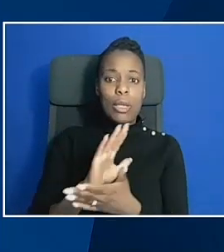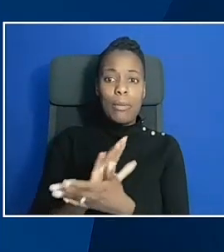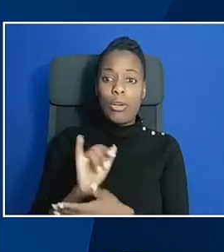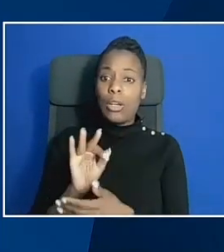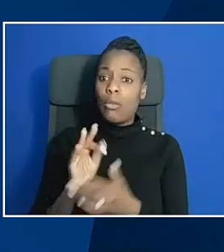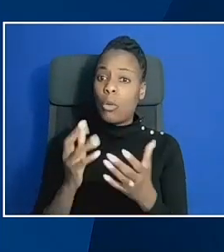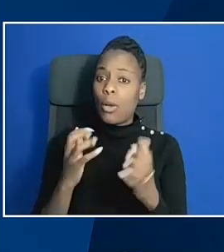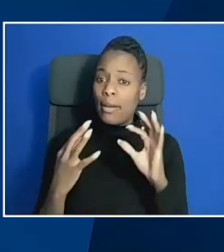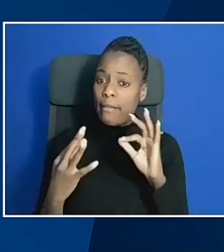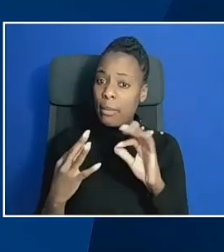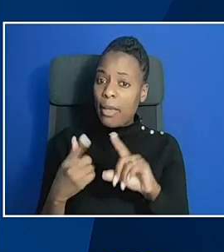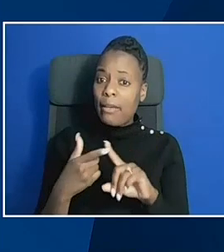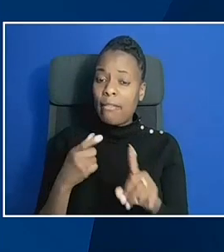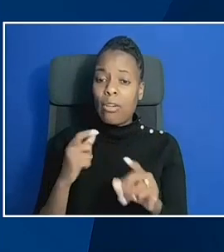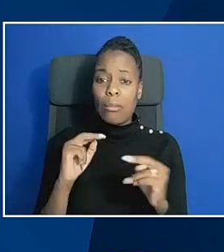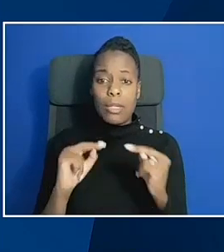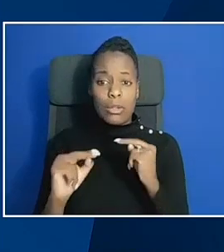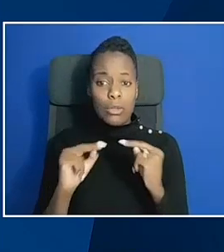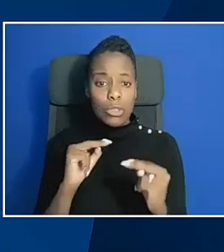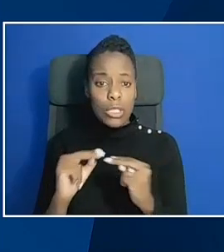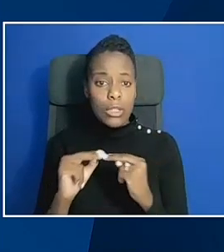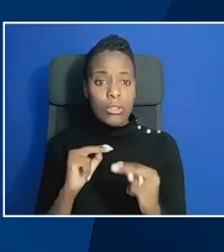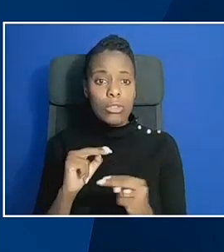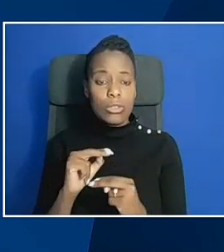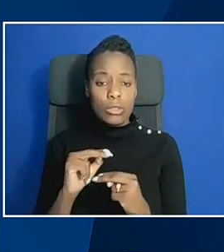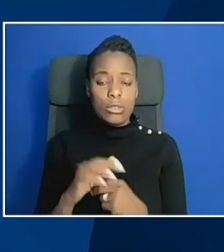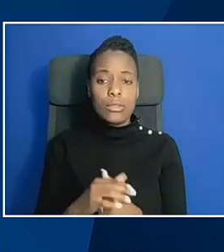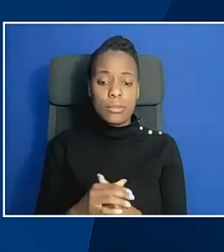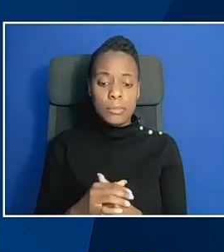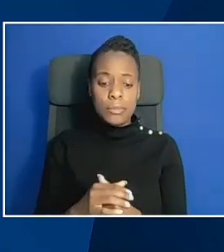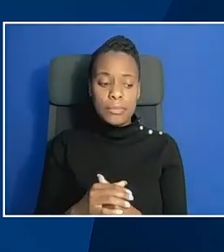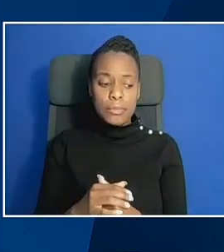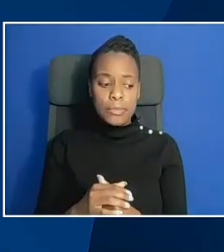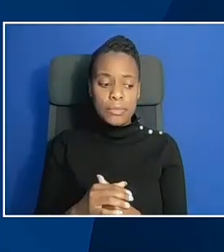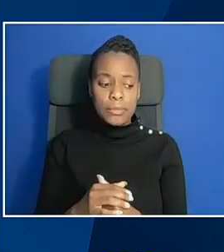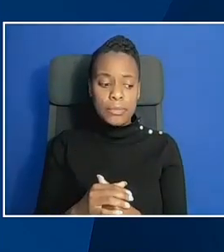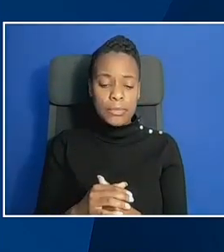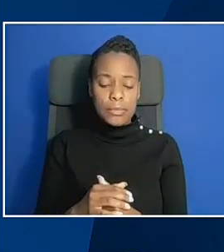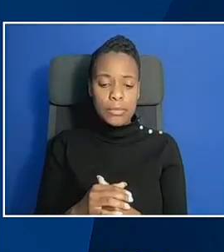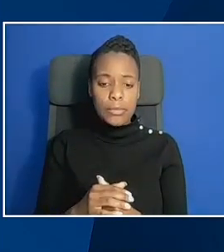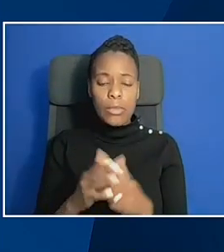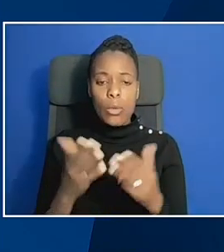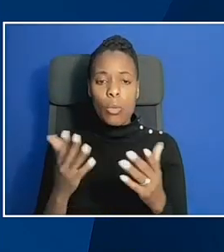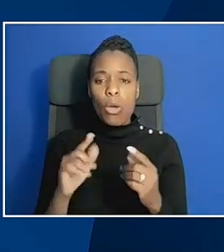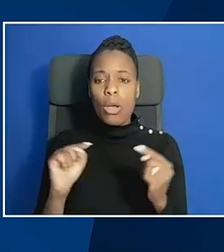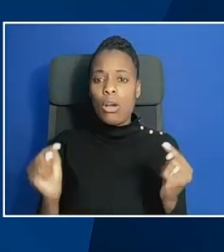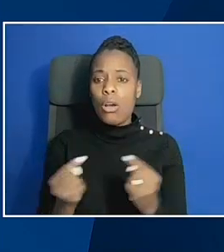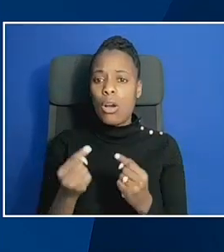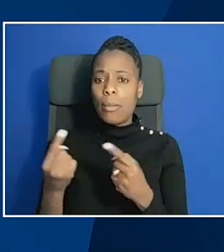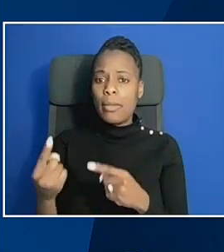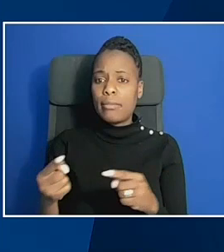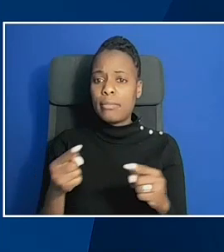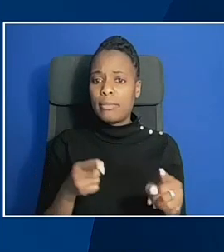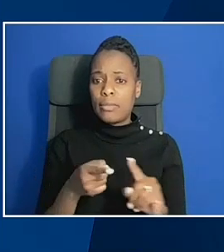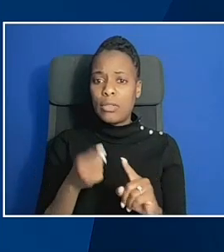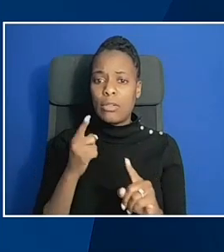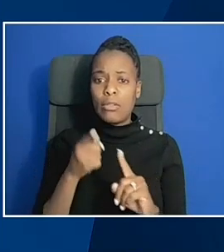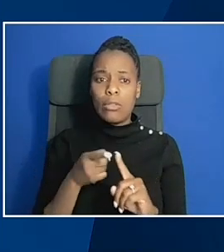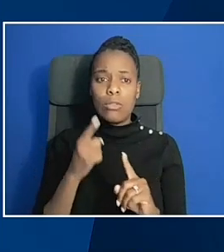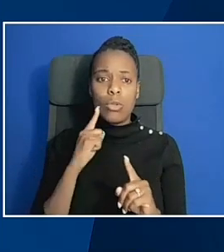negotiators about that. Number one, what harm could be done to students because states are choosing not